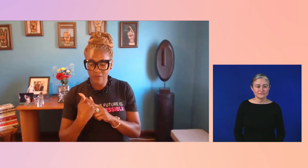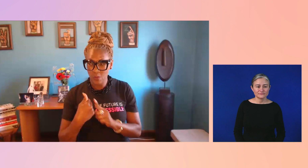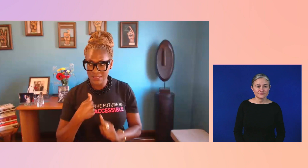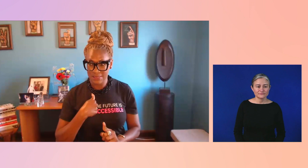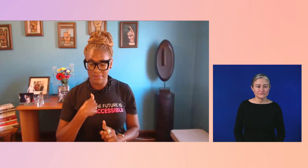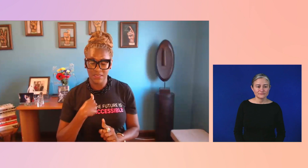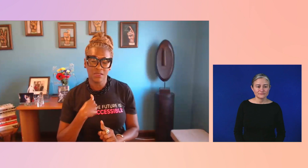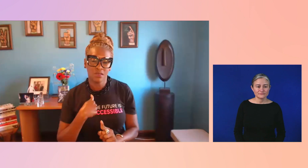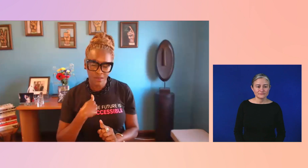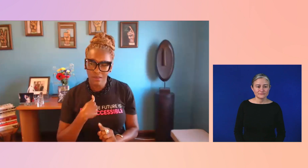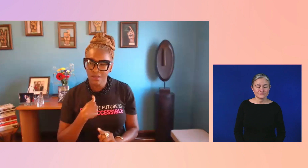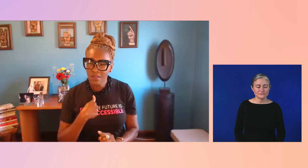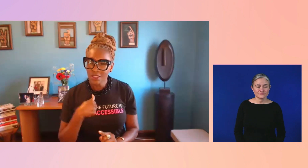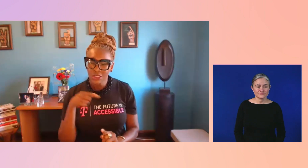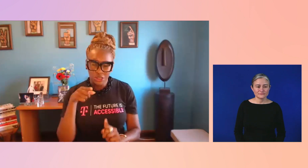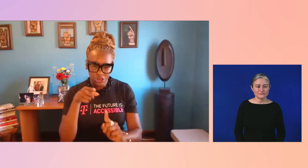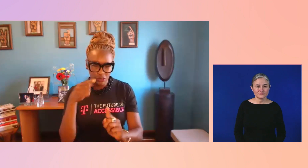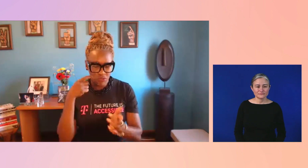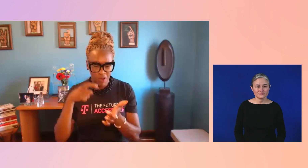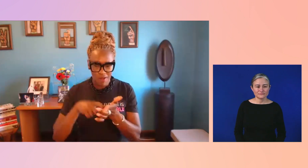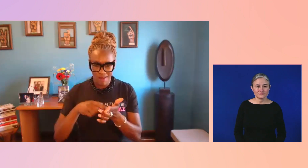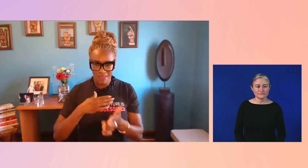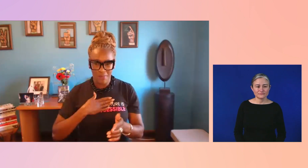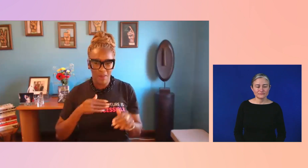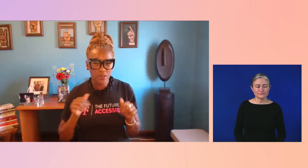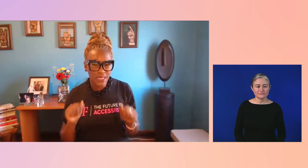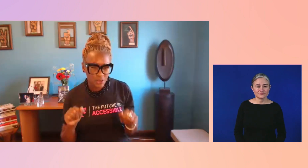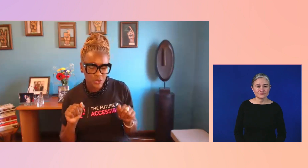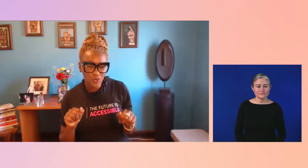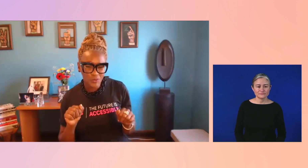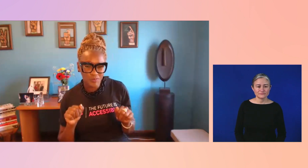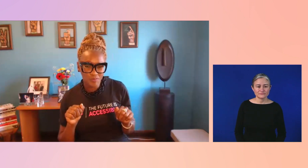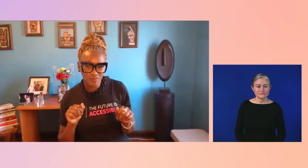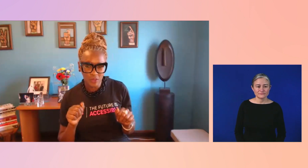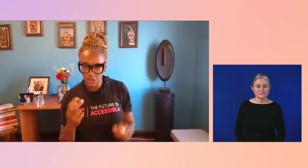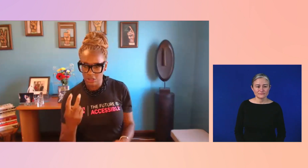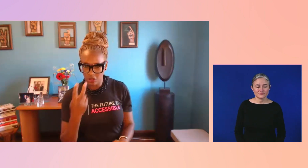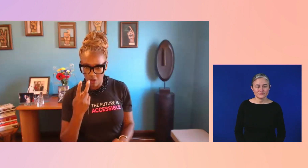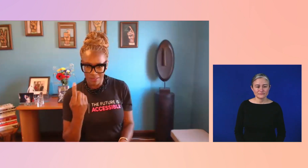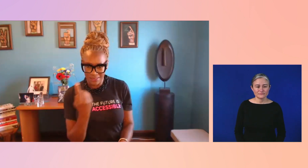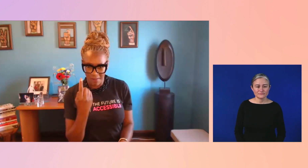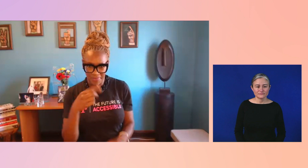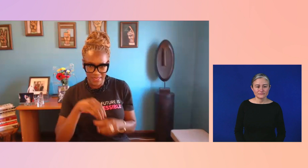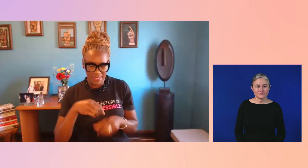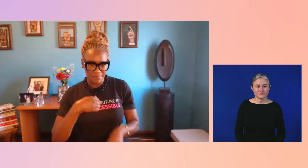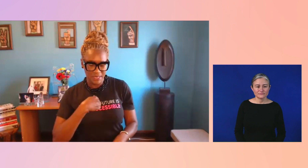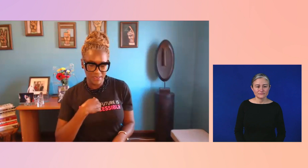How she influenced me, the impact she had on me. I think she recognized my potential and she